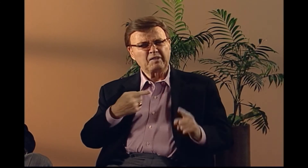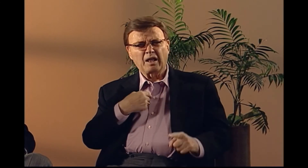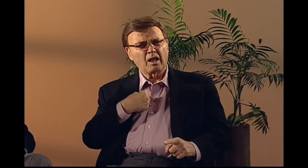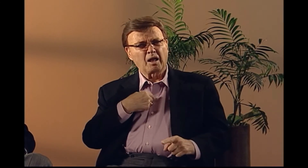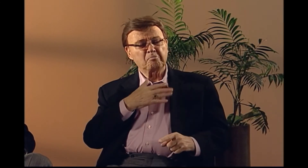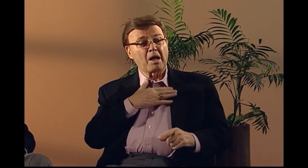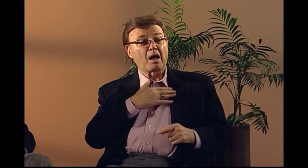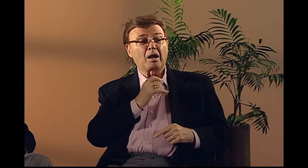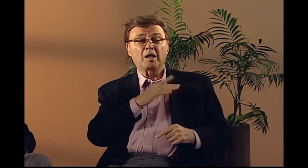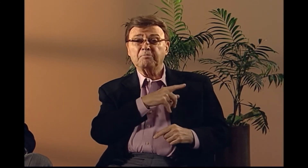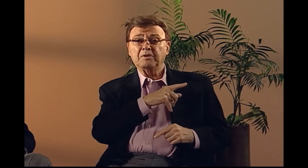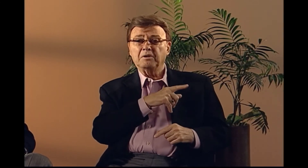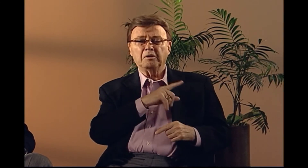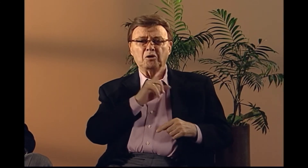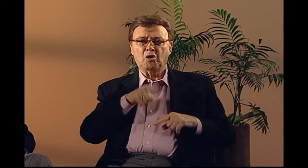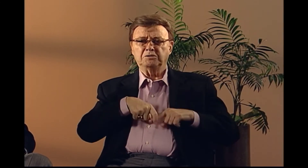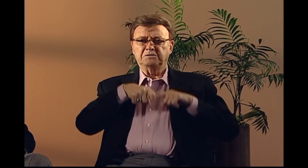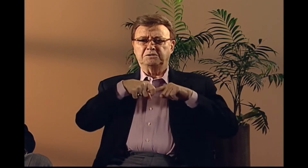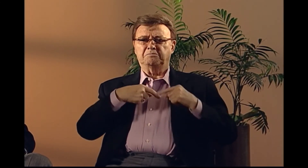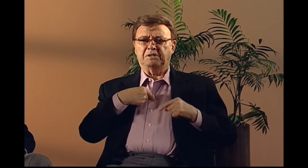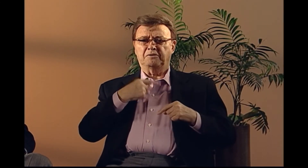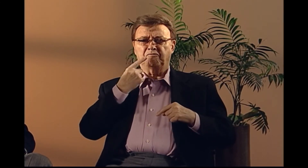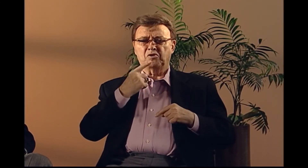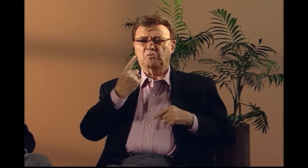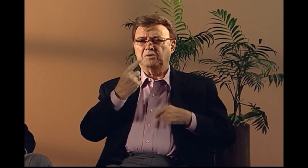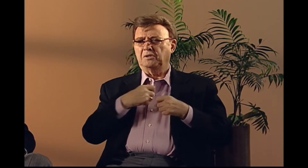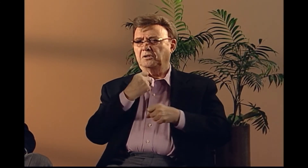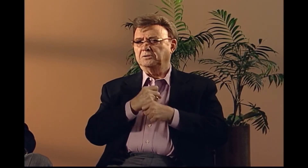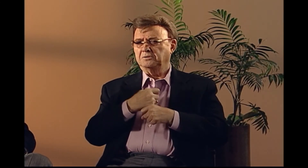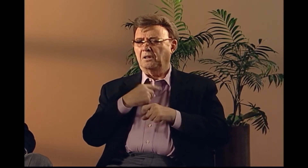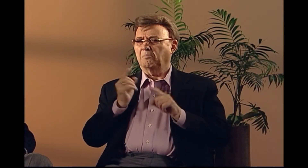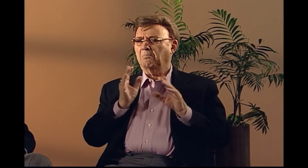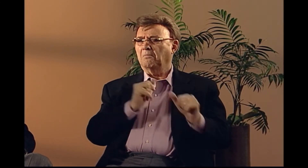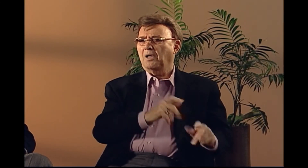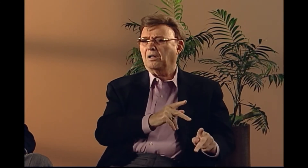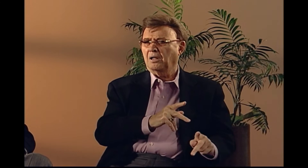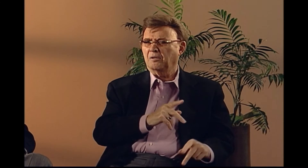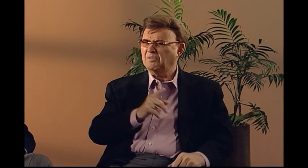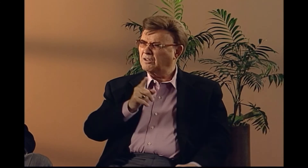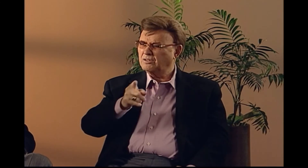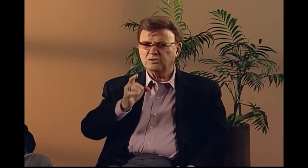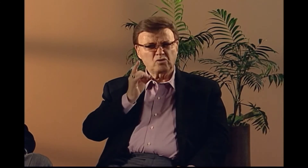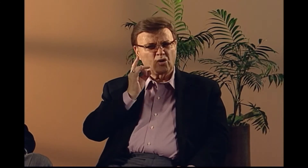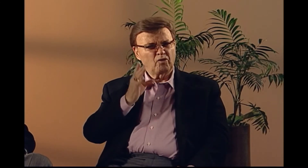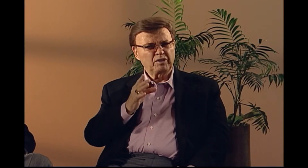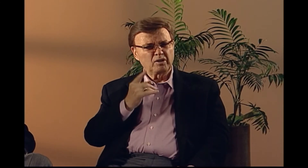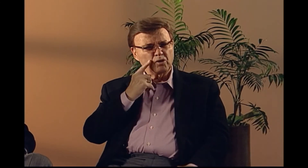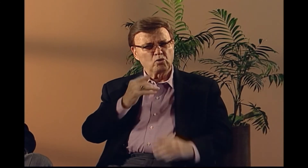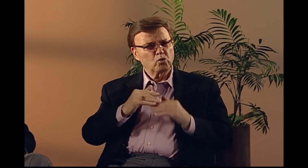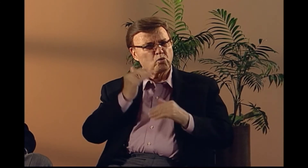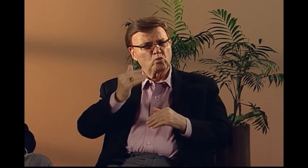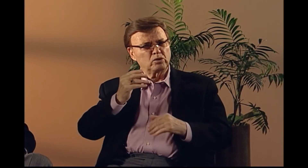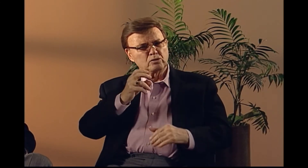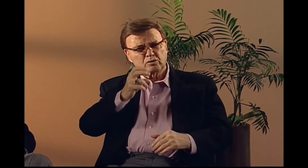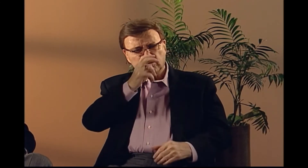But your Deaf Club fired you, kicked you out. Mine only suspended me for one year, and they let me come back.